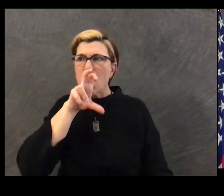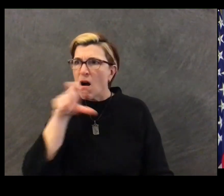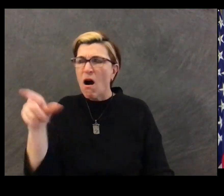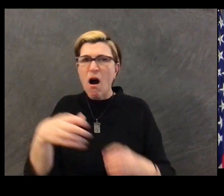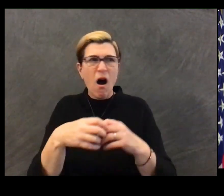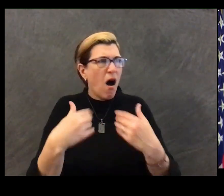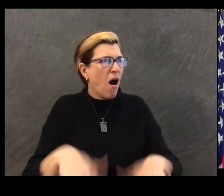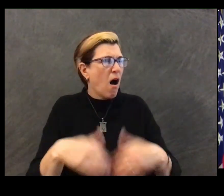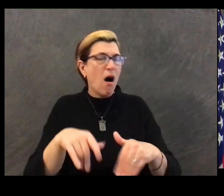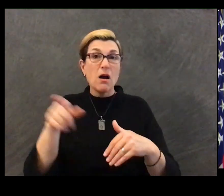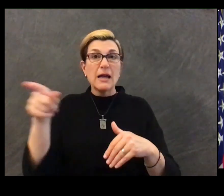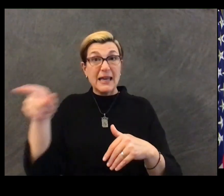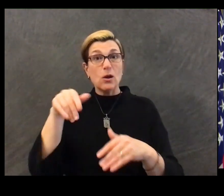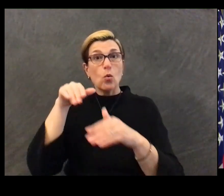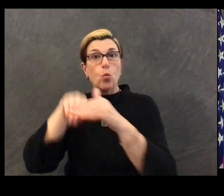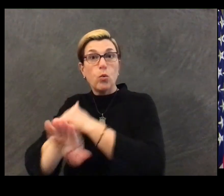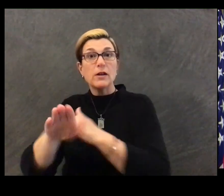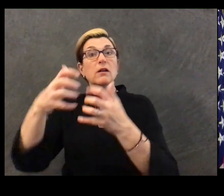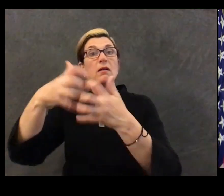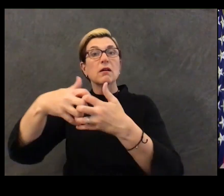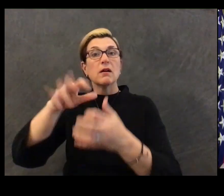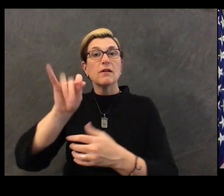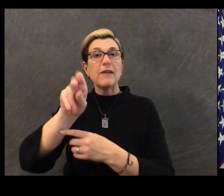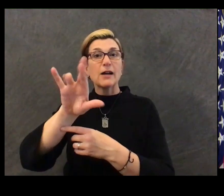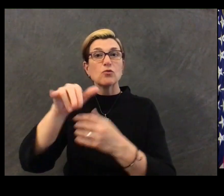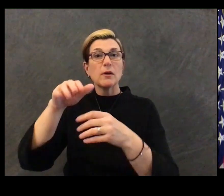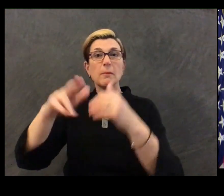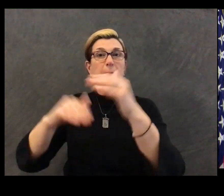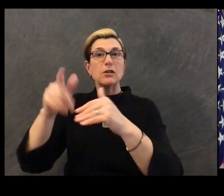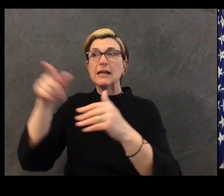two factory where they're making ventilators I think I can say the words